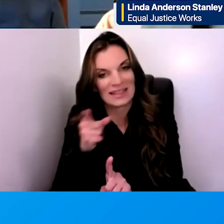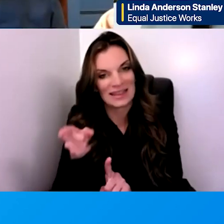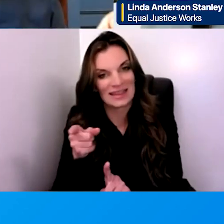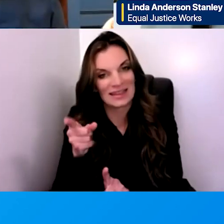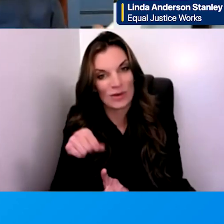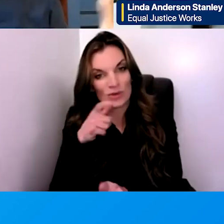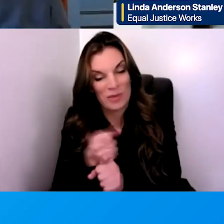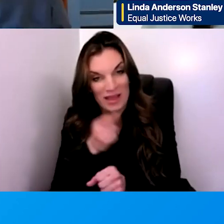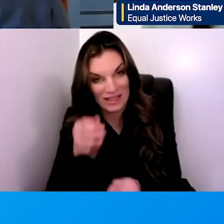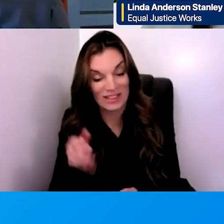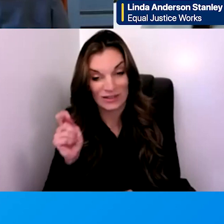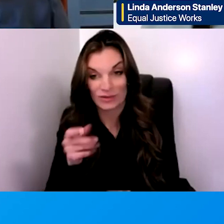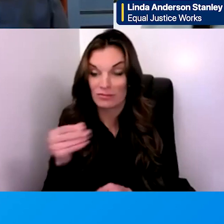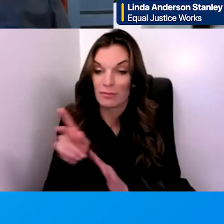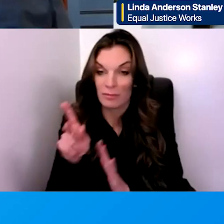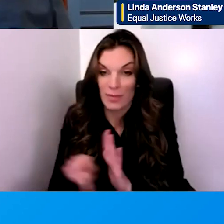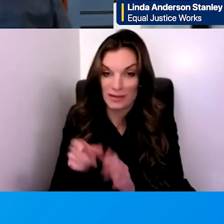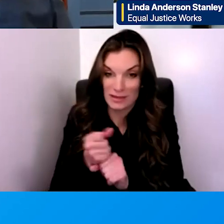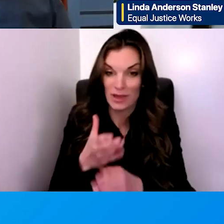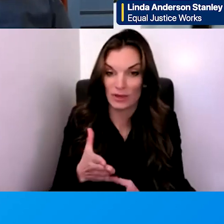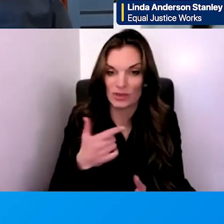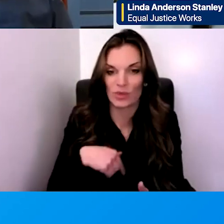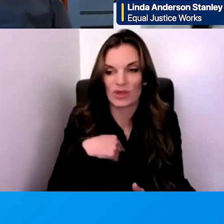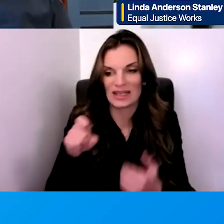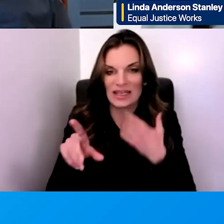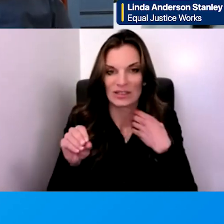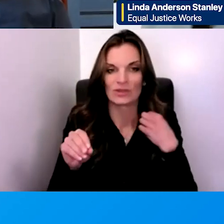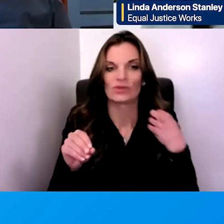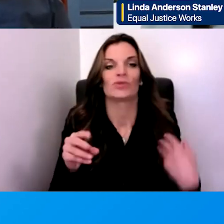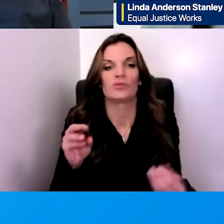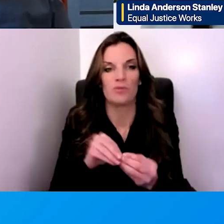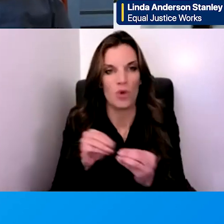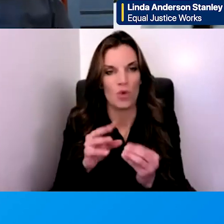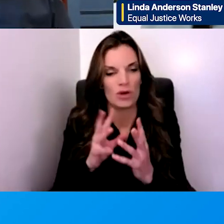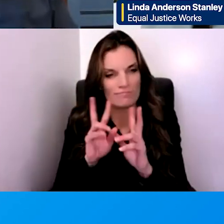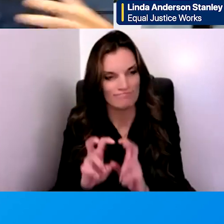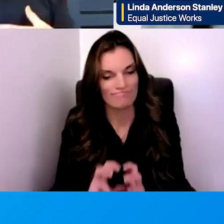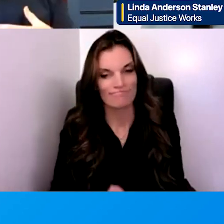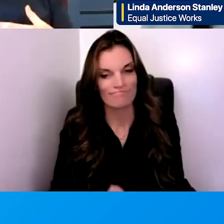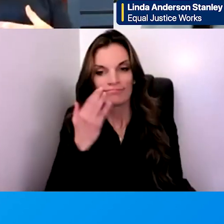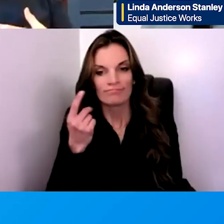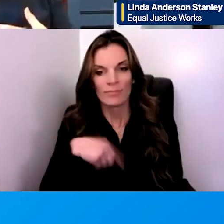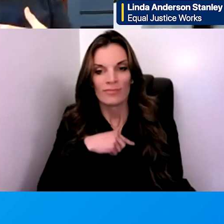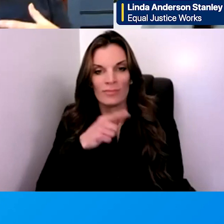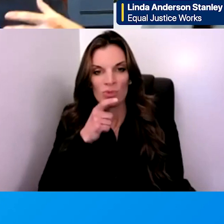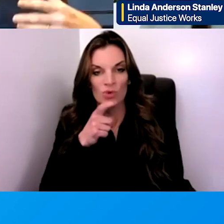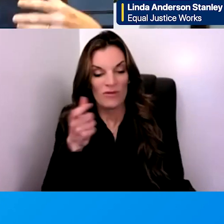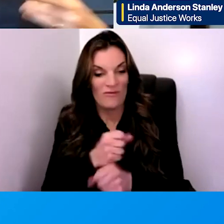decisions as well. And policy makers. That we need to get more adept at. Because for those of us who had fought the case, the idea that